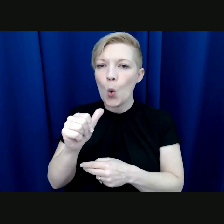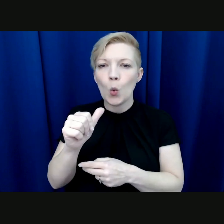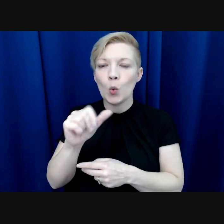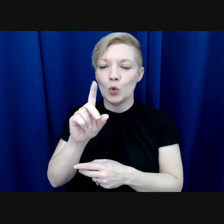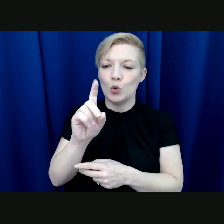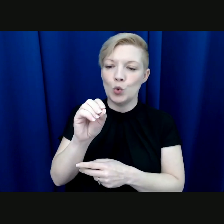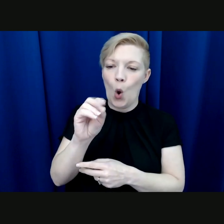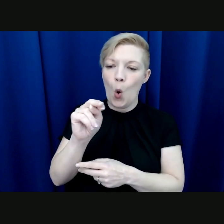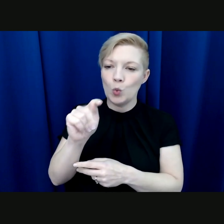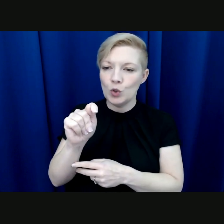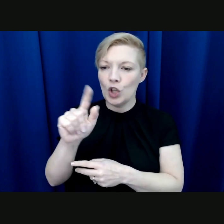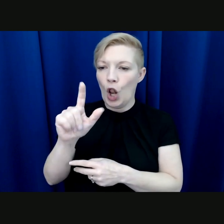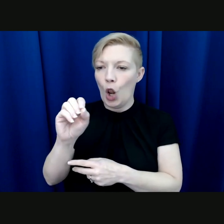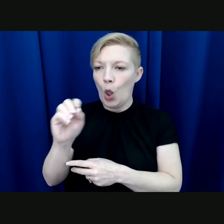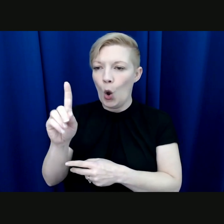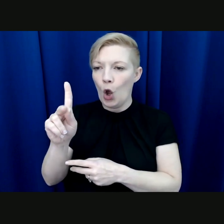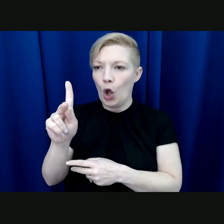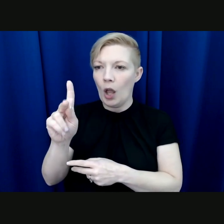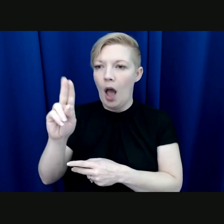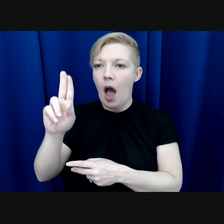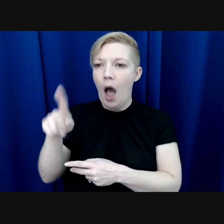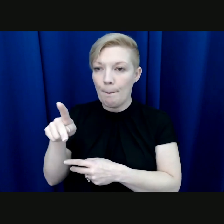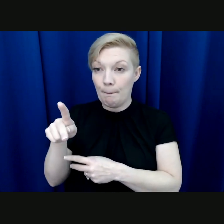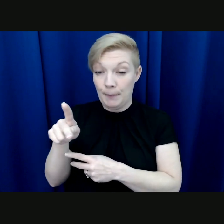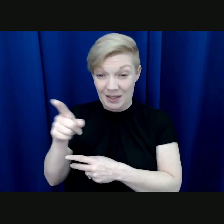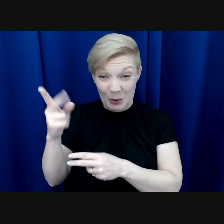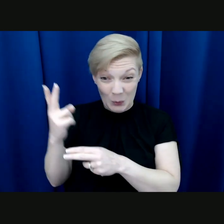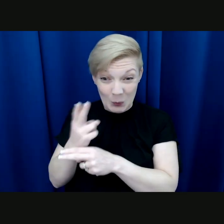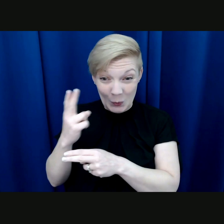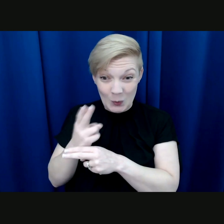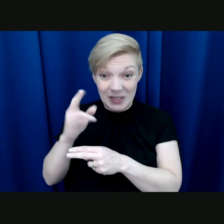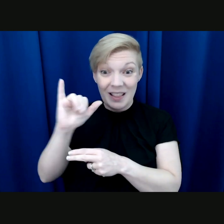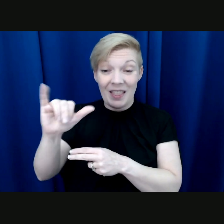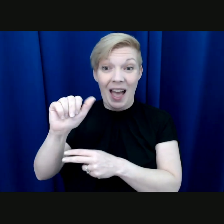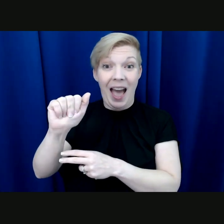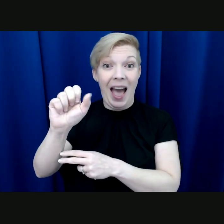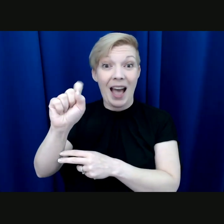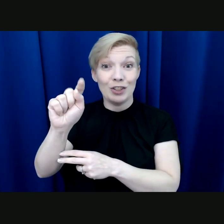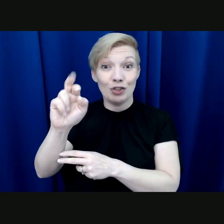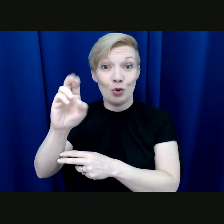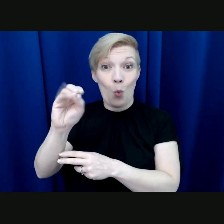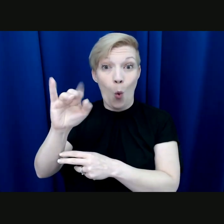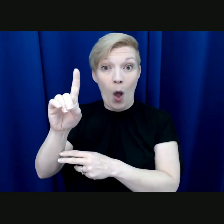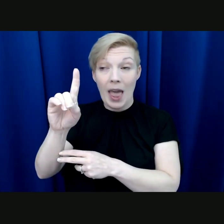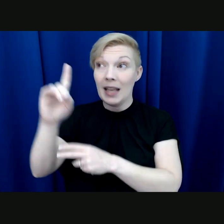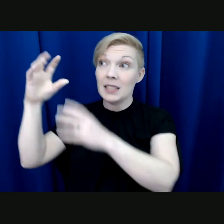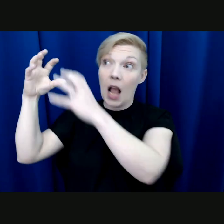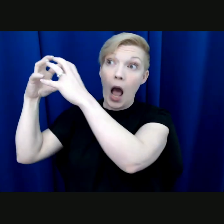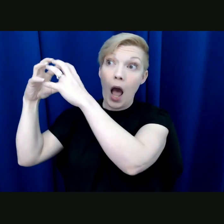uses a incoming asteroid to the planet as a way of making a point about climate change